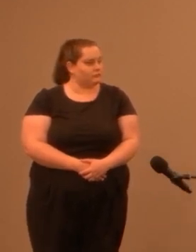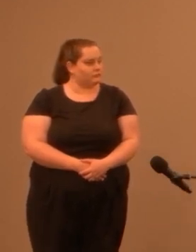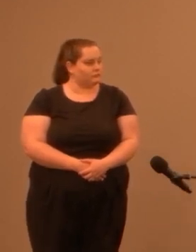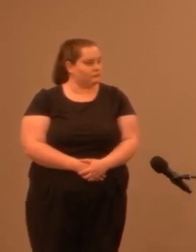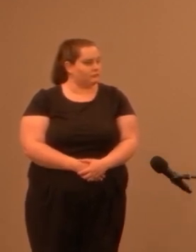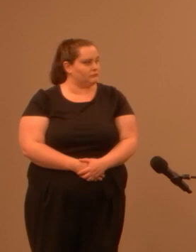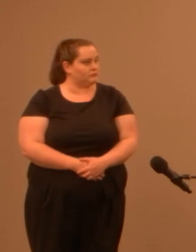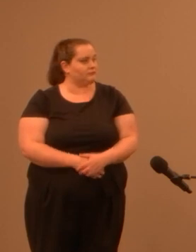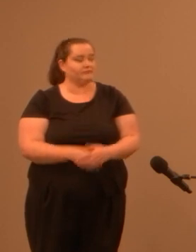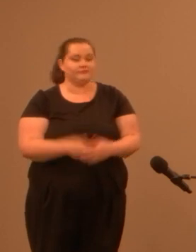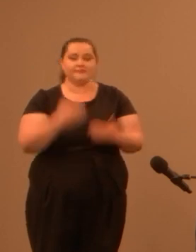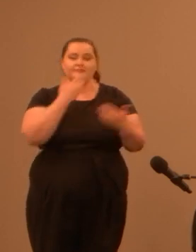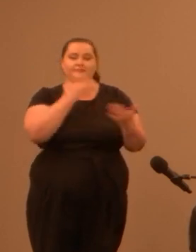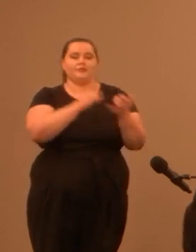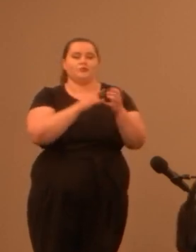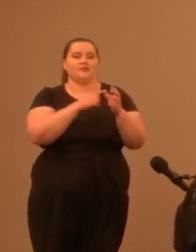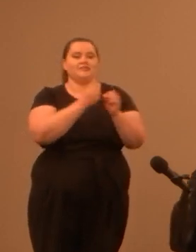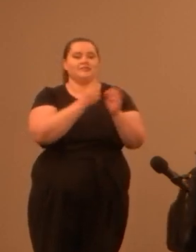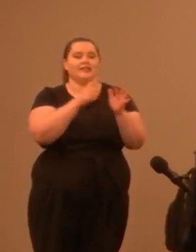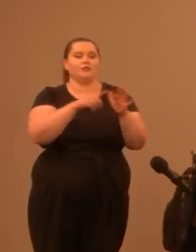Thank you, SAGE automation.